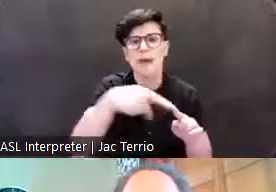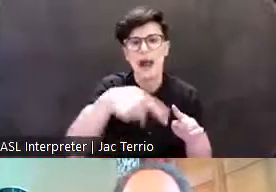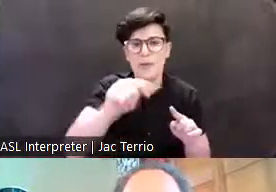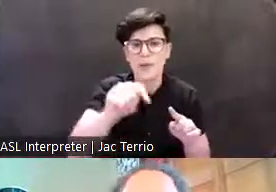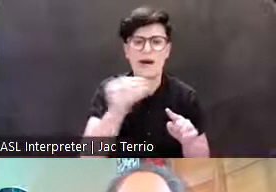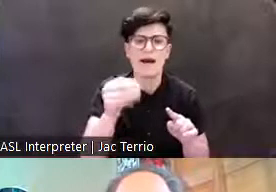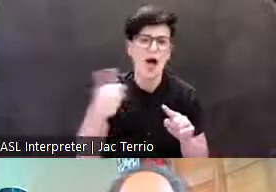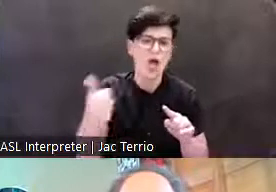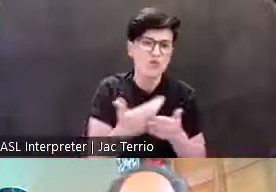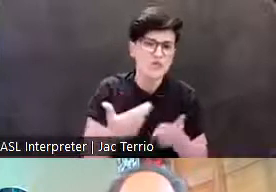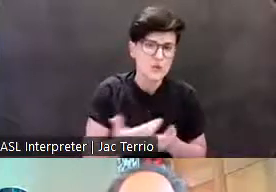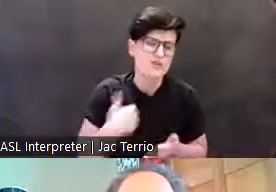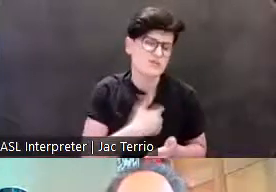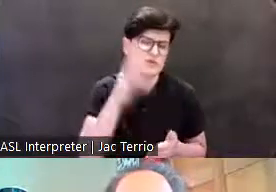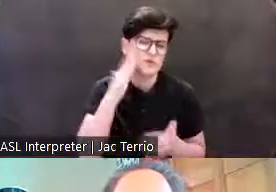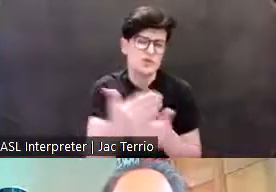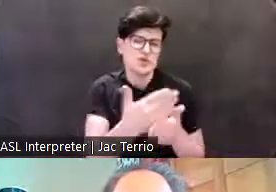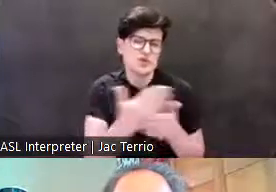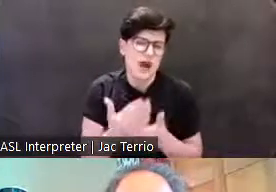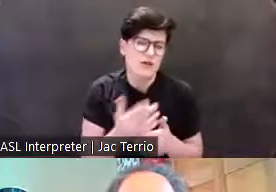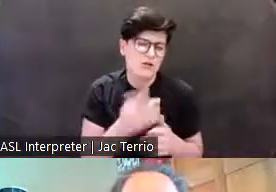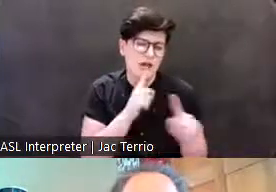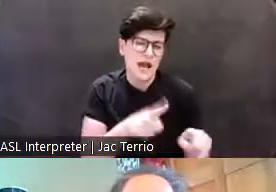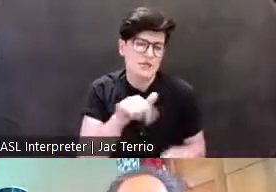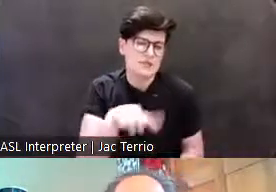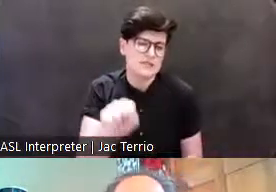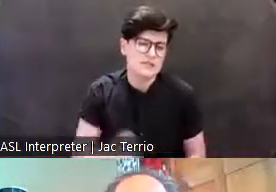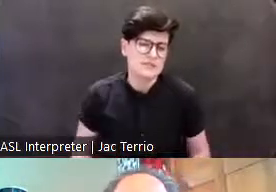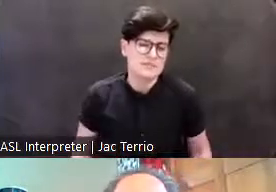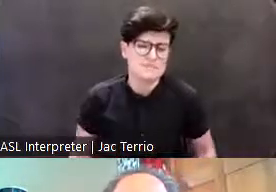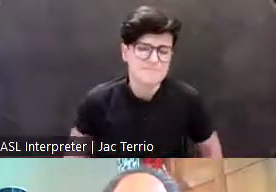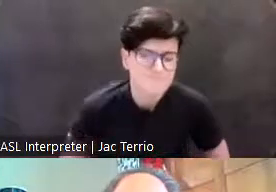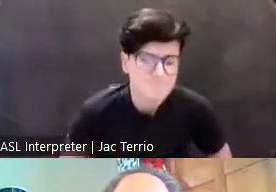that we have for you. The answer to that is yes.